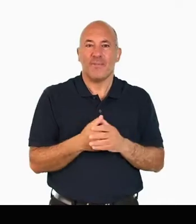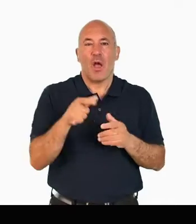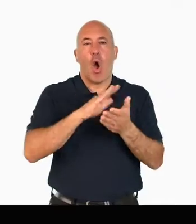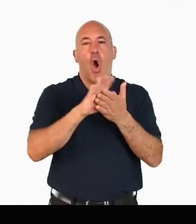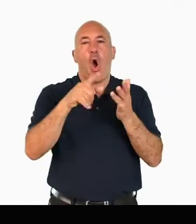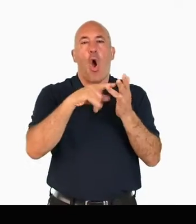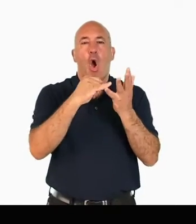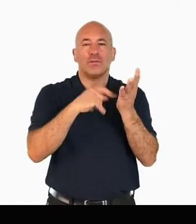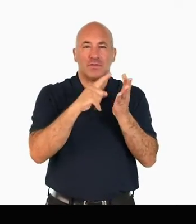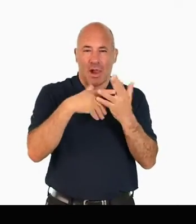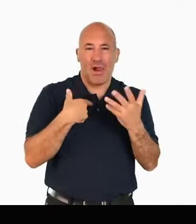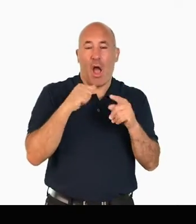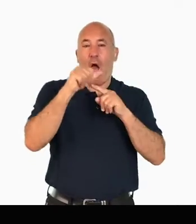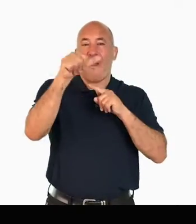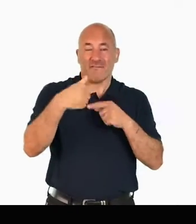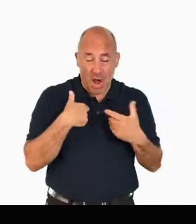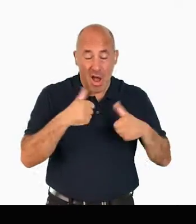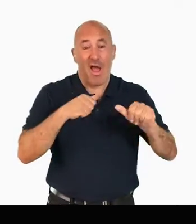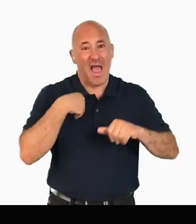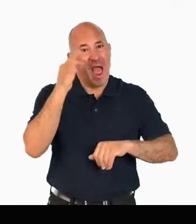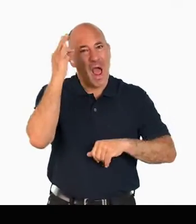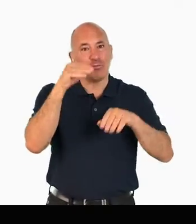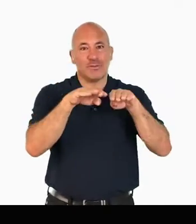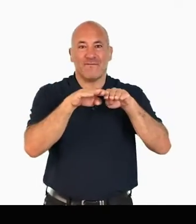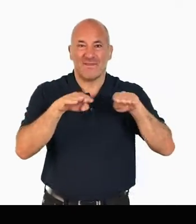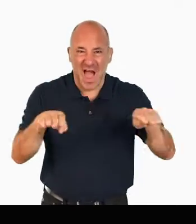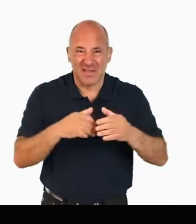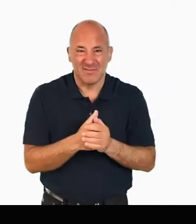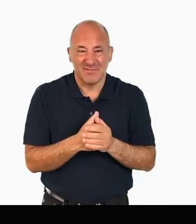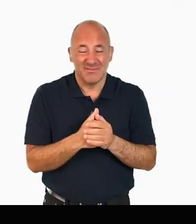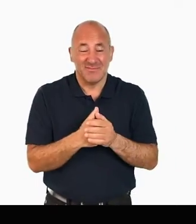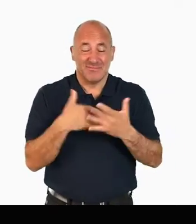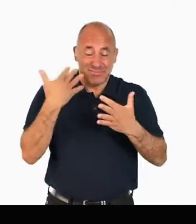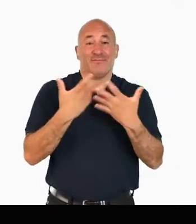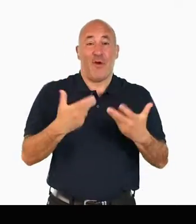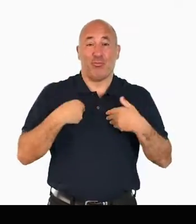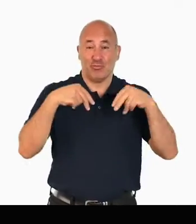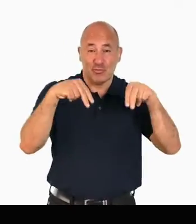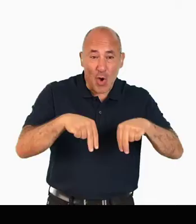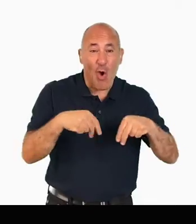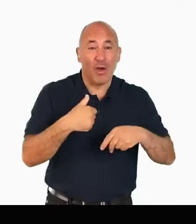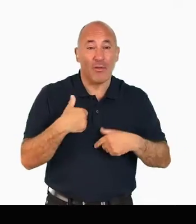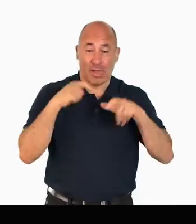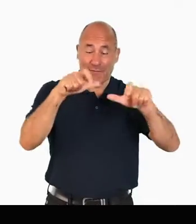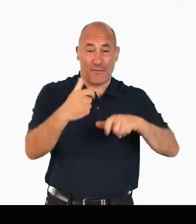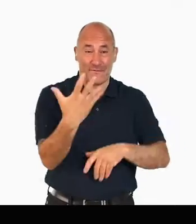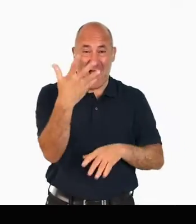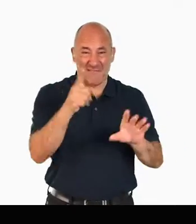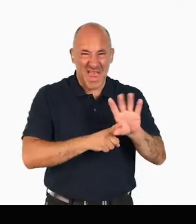And then after the hostel, I managed to get a council flat. And now I've got a dog, and I've lived there